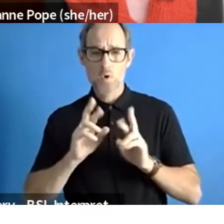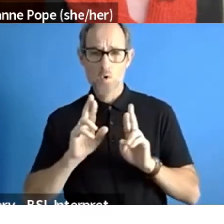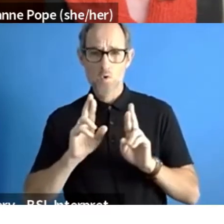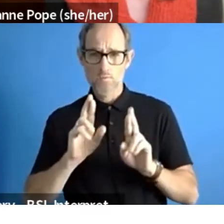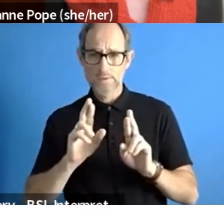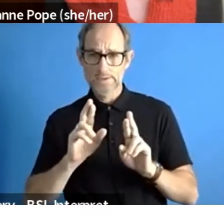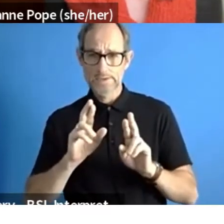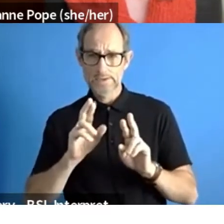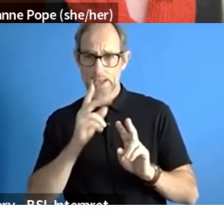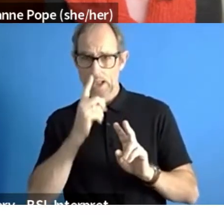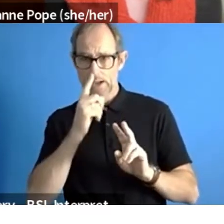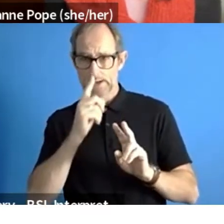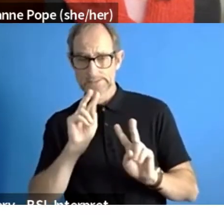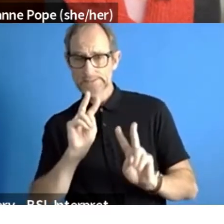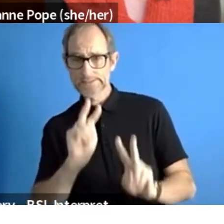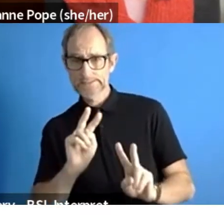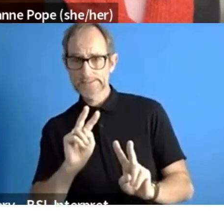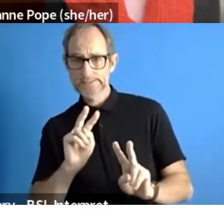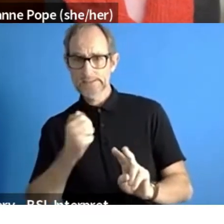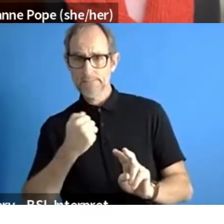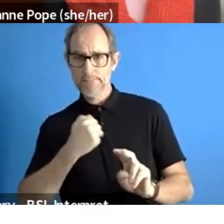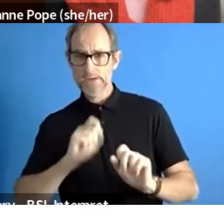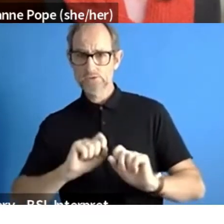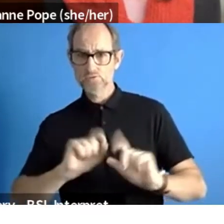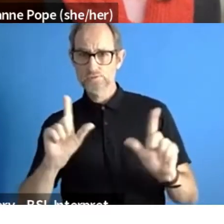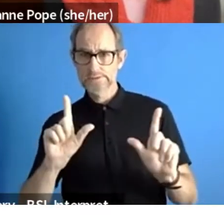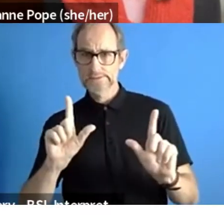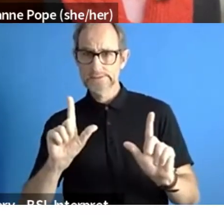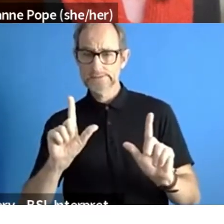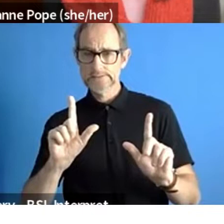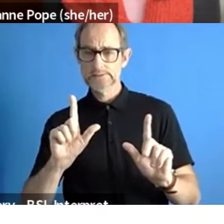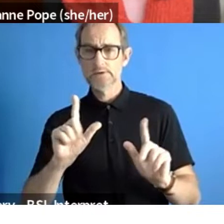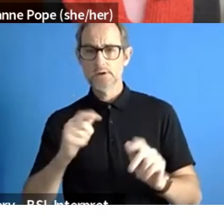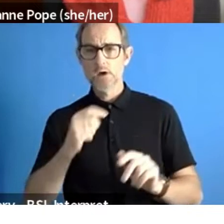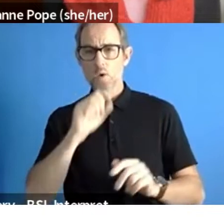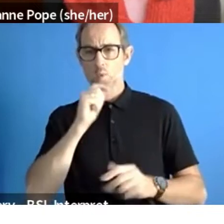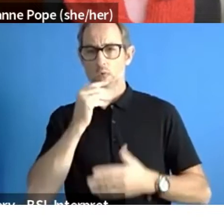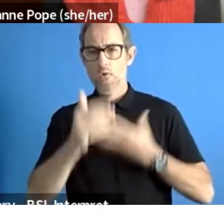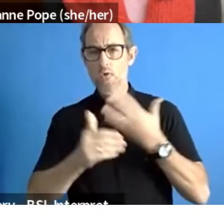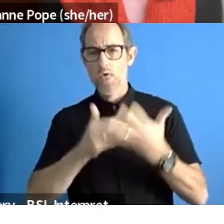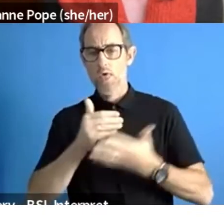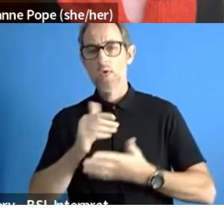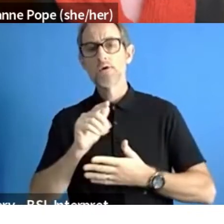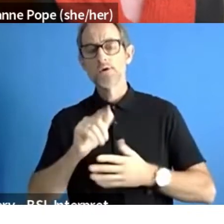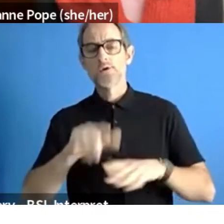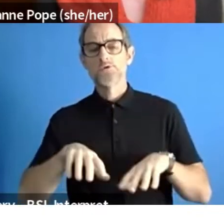Let's get started.